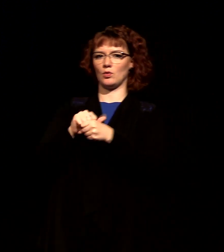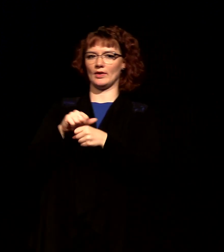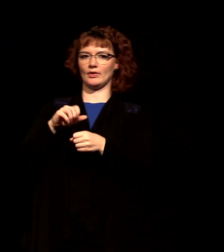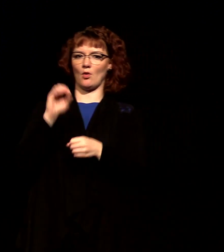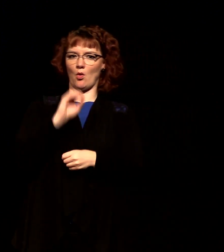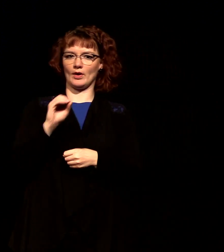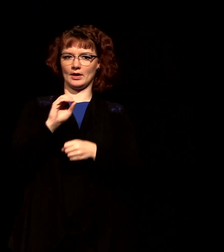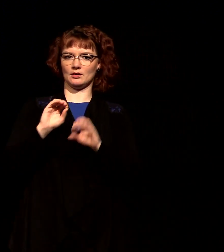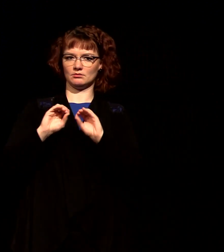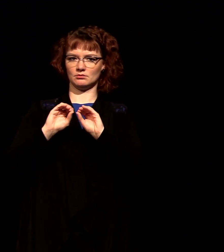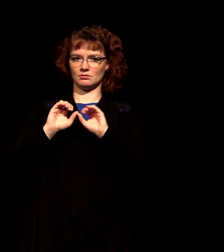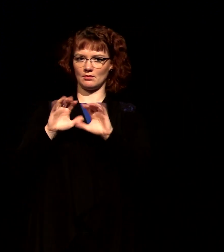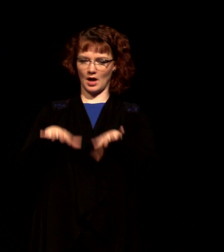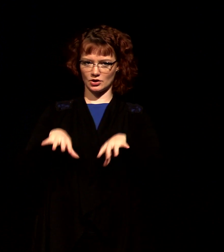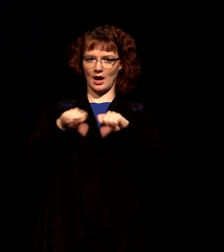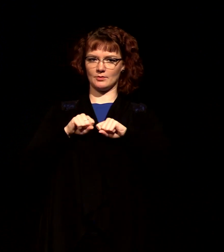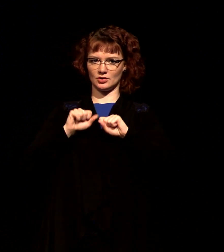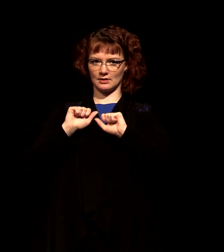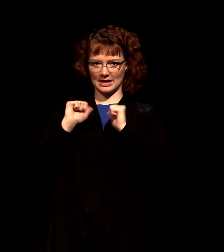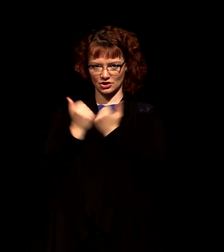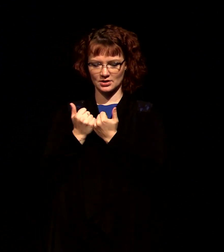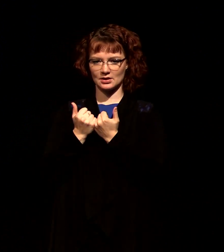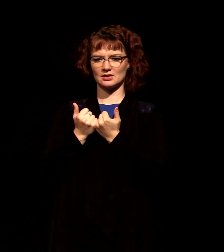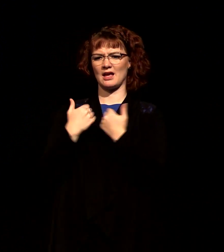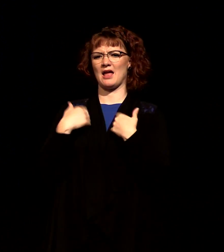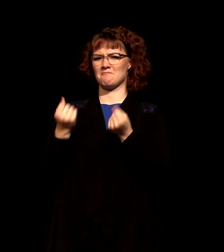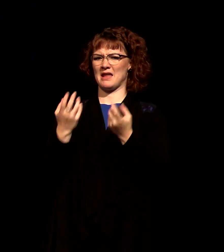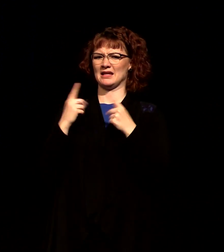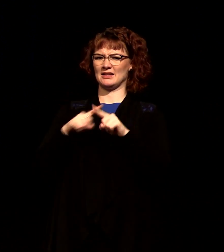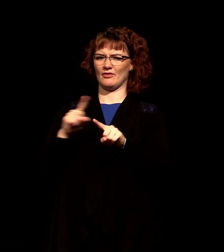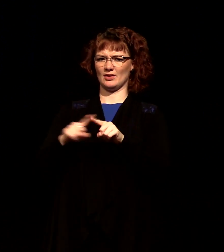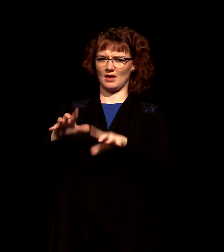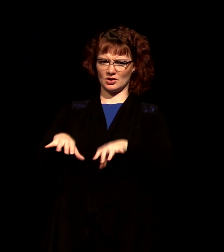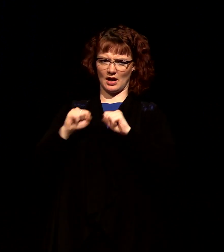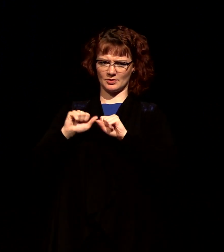match, your baby has been selected for you. And it's time